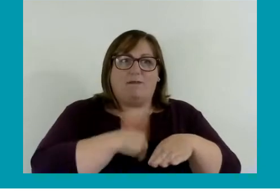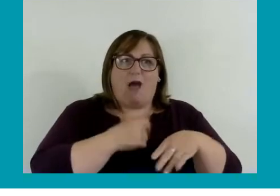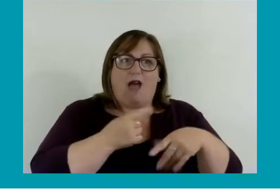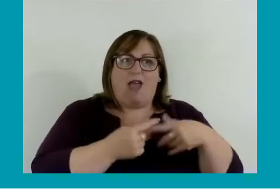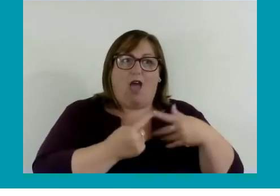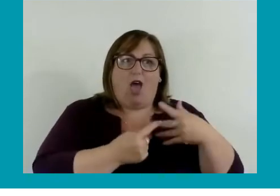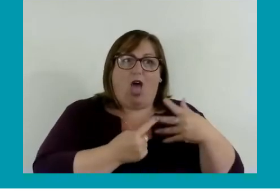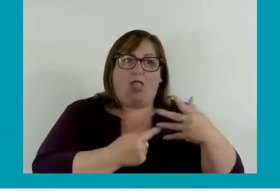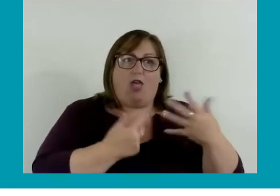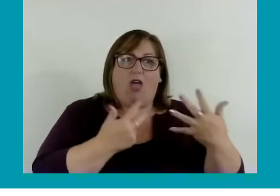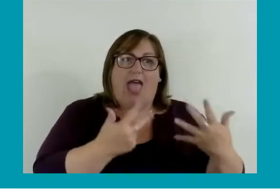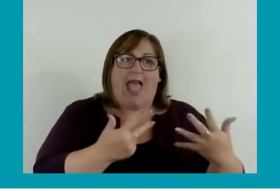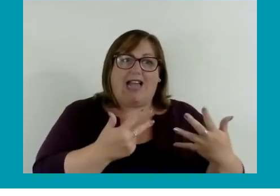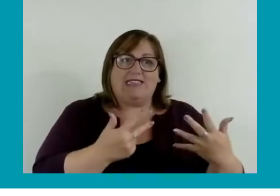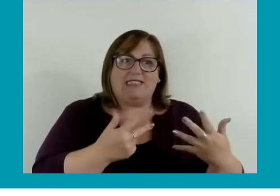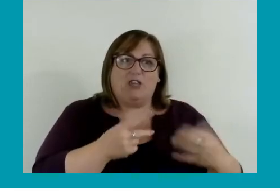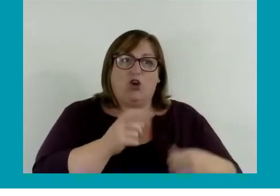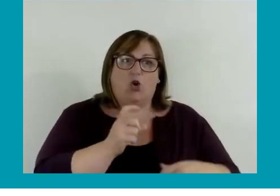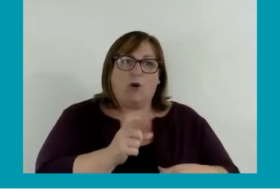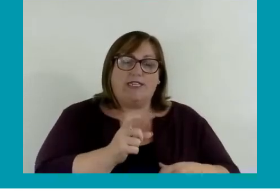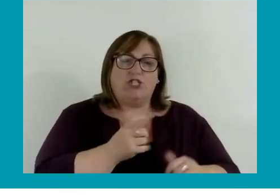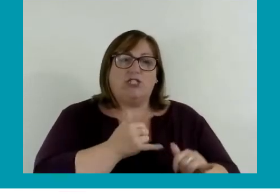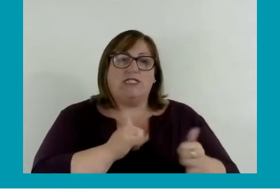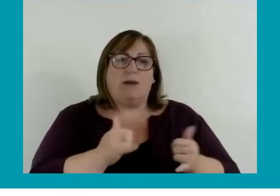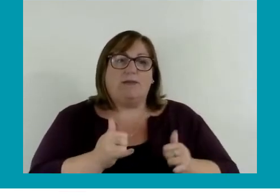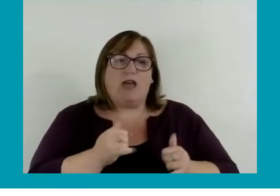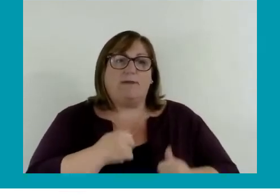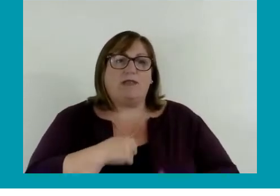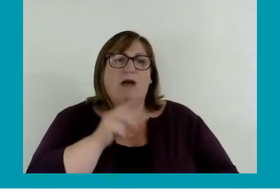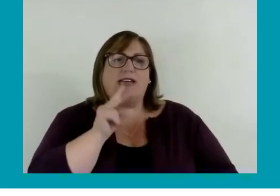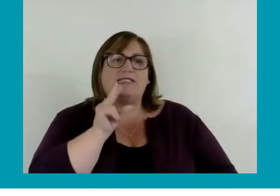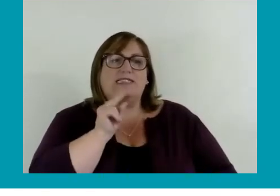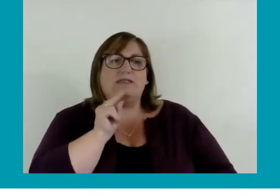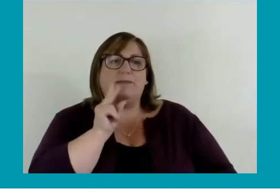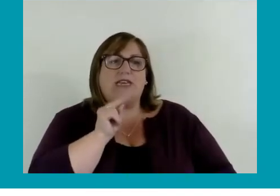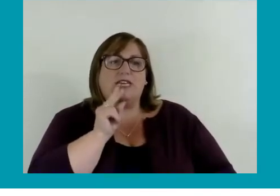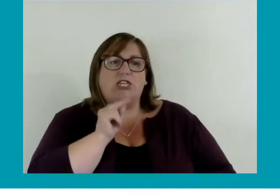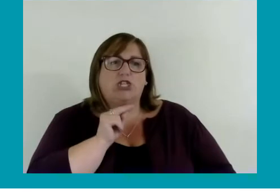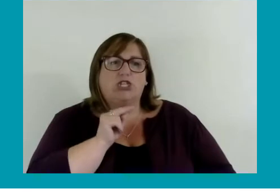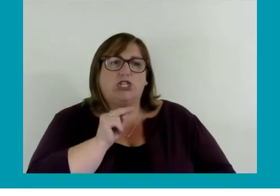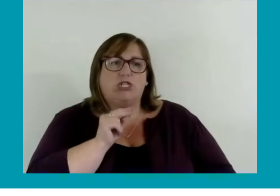stuttered and everyone looks at me thinking i'm having a panic attack or an anxiety